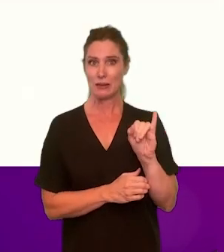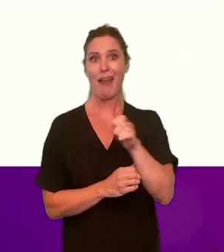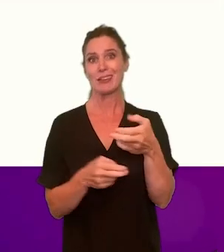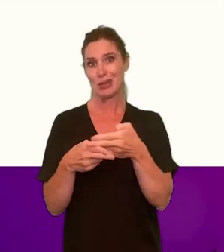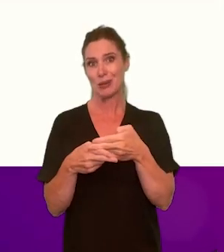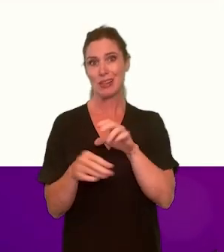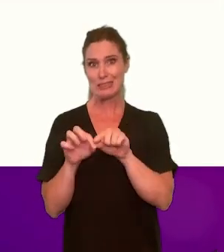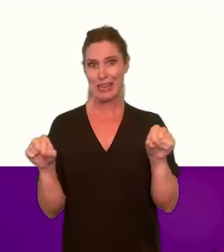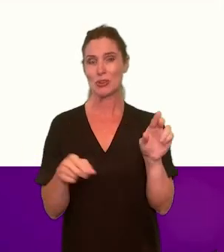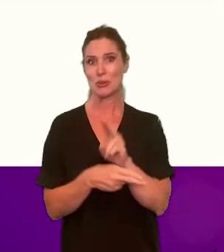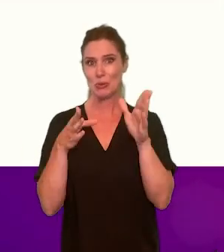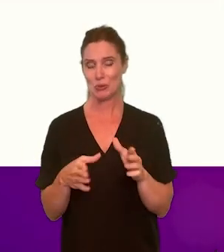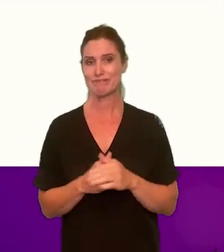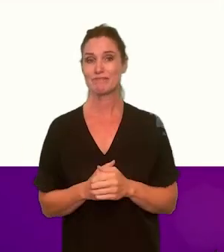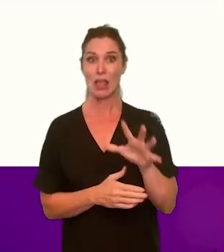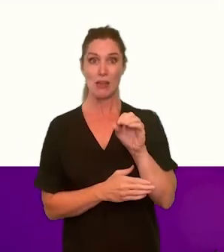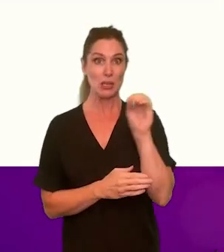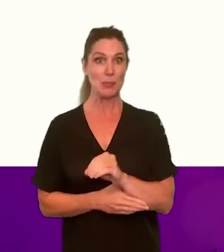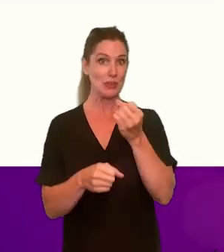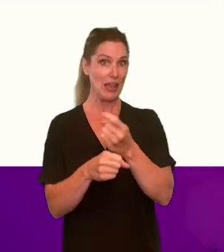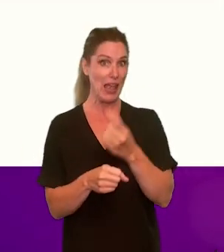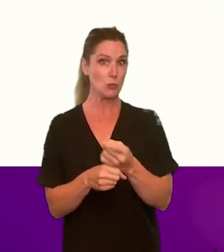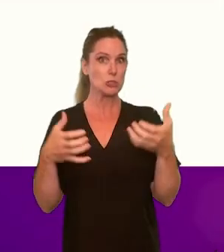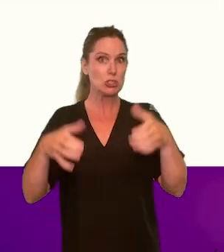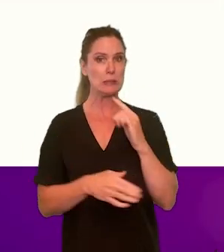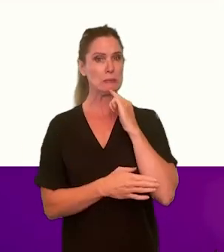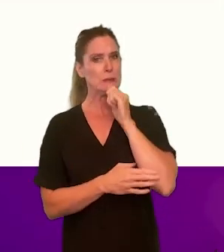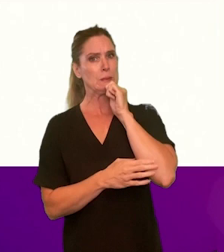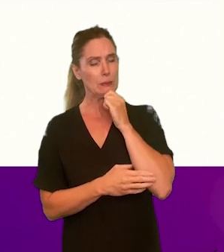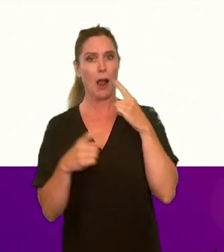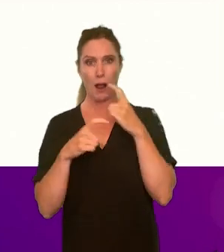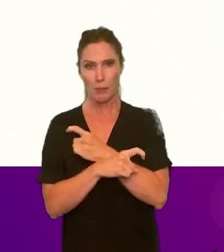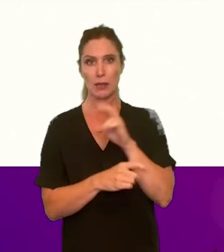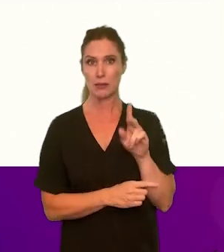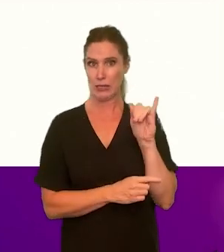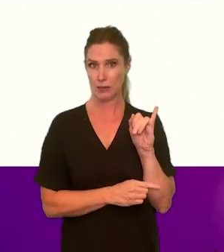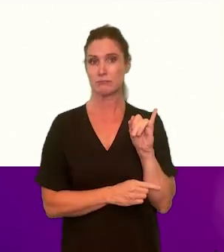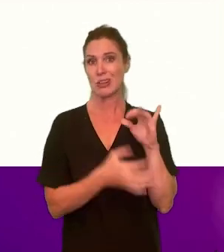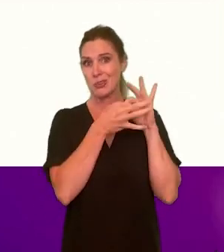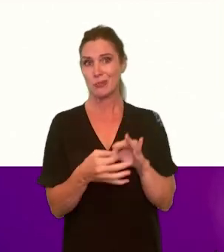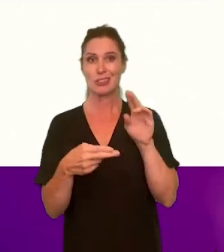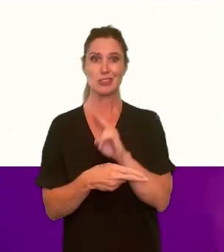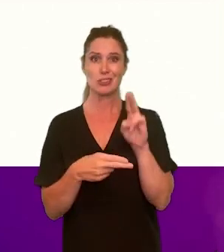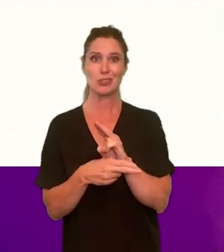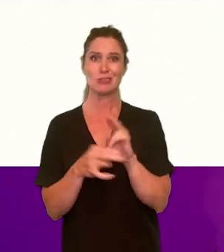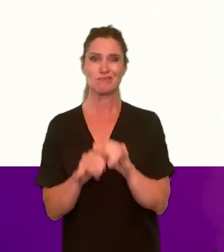There is a 50% annual chance of a severe complicated UTI due to the use of standard catheters.